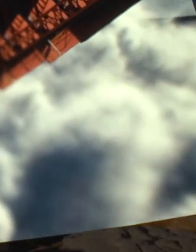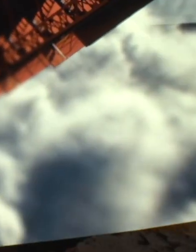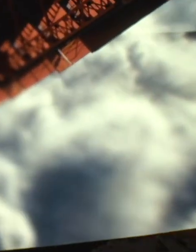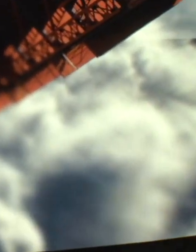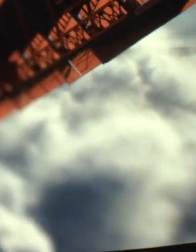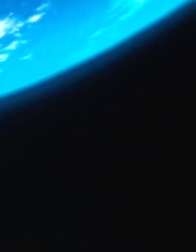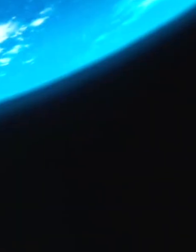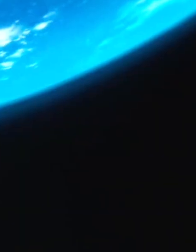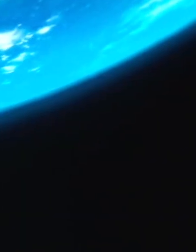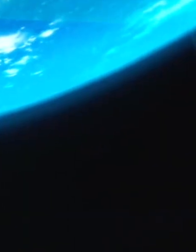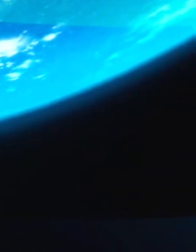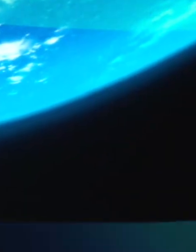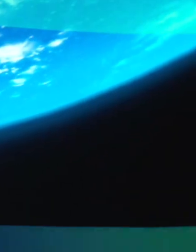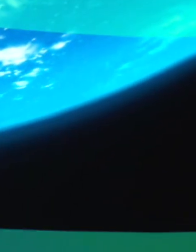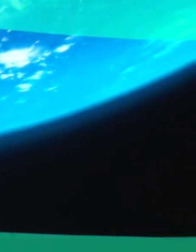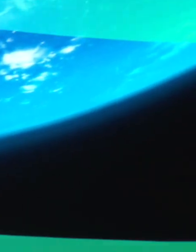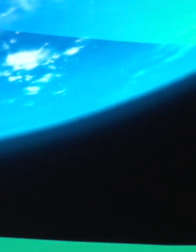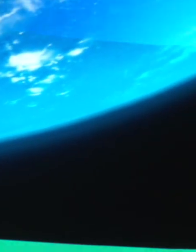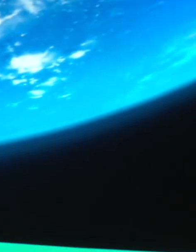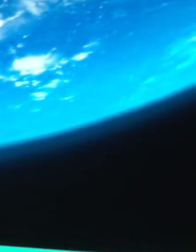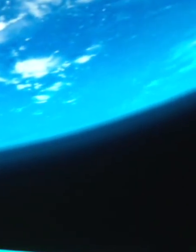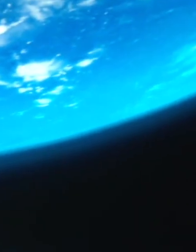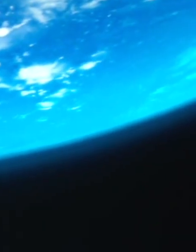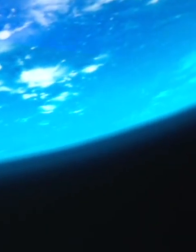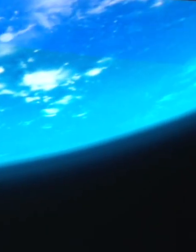Let's unlock tomorrow together.